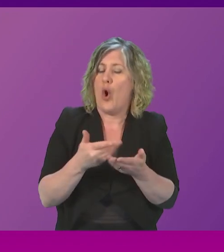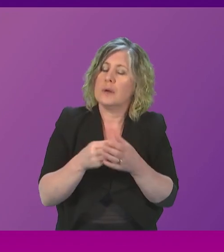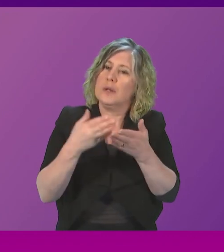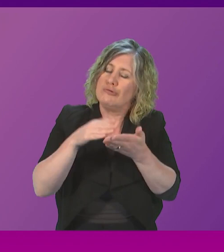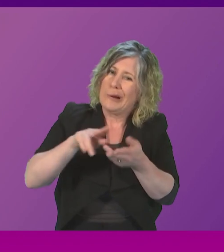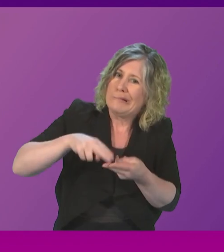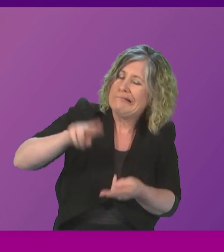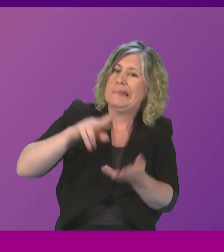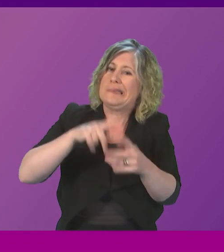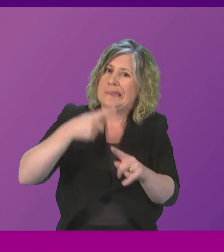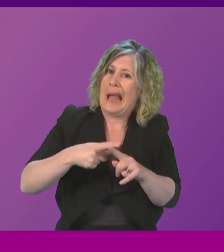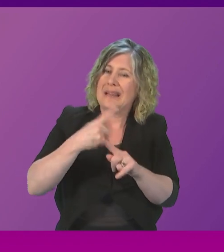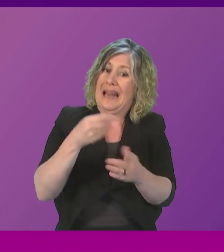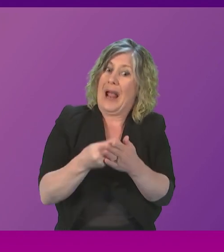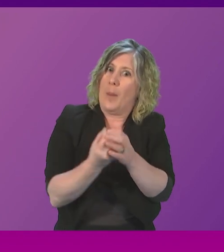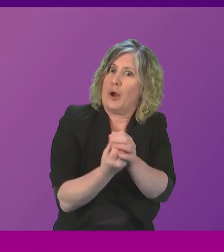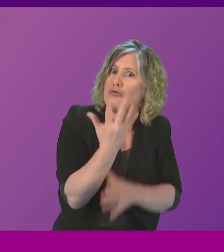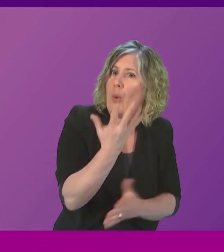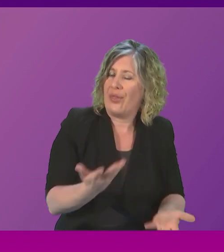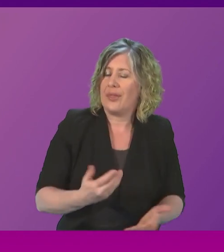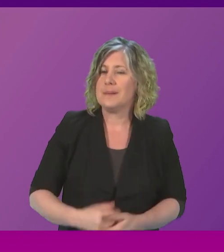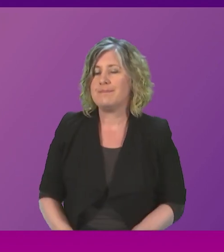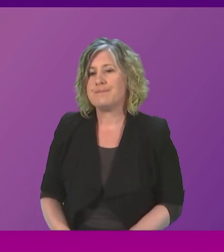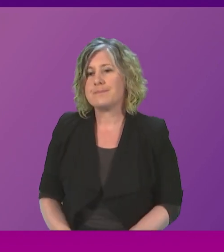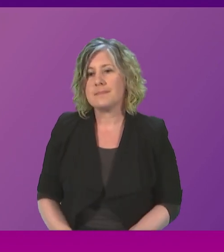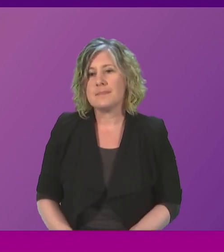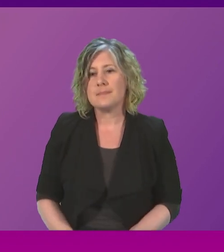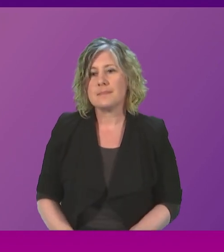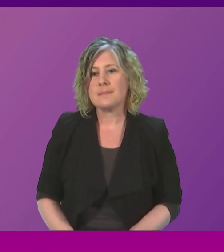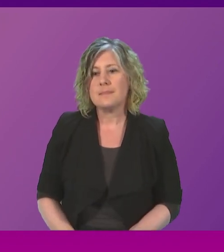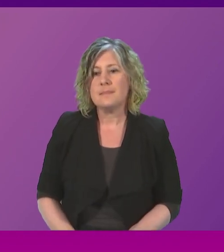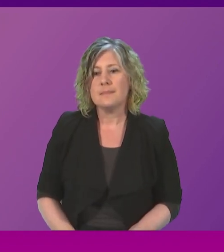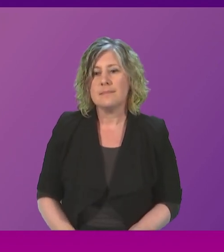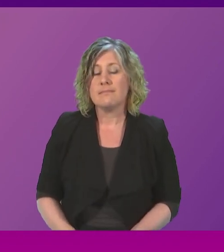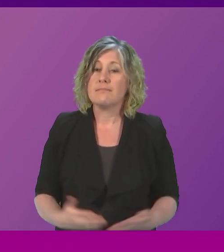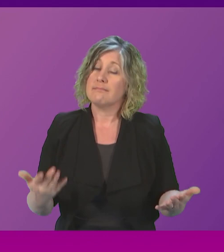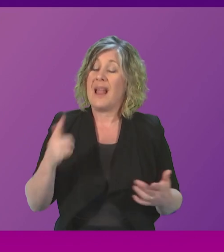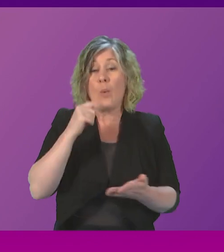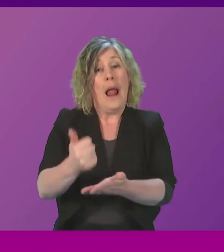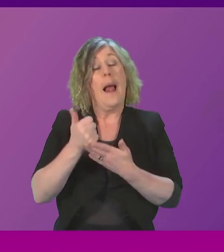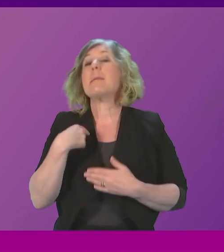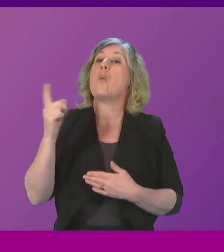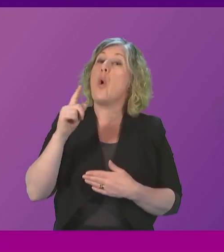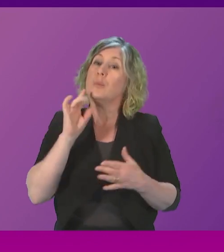I will tell you what—rejoining the European Union would certainly help us in undoing the